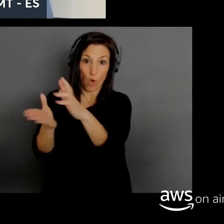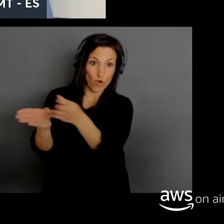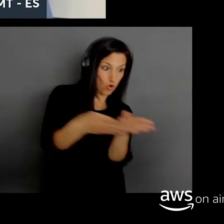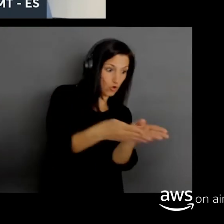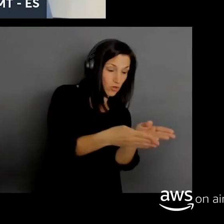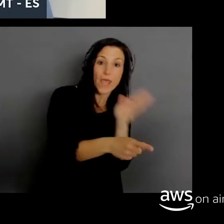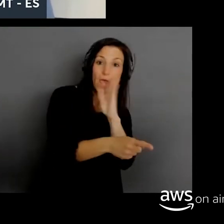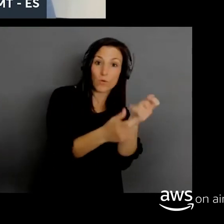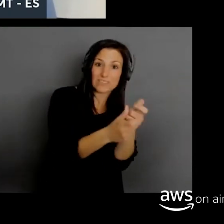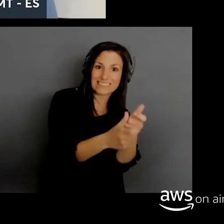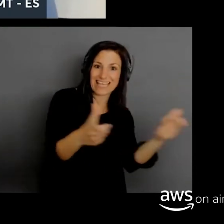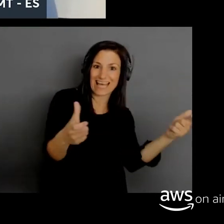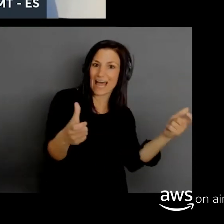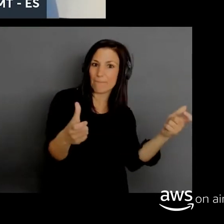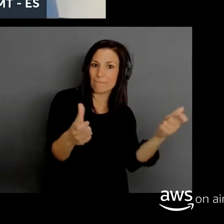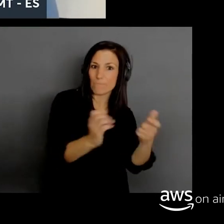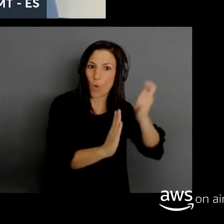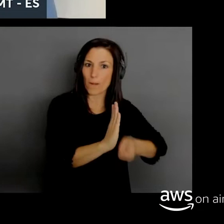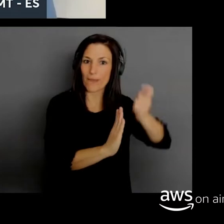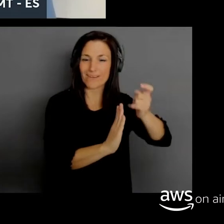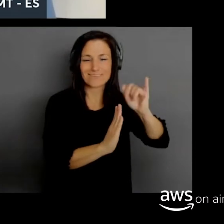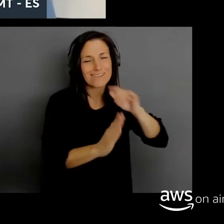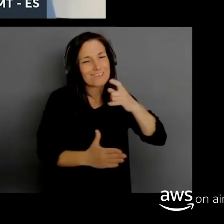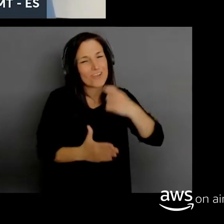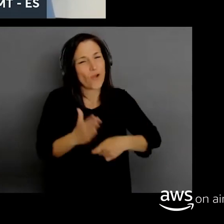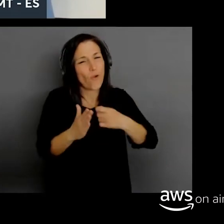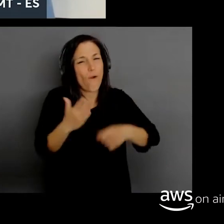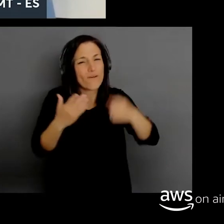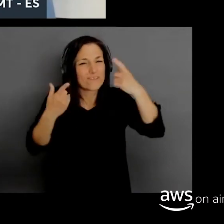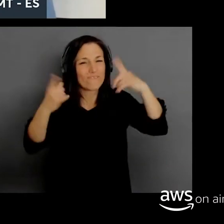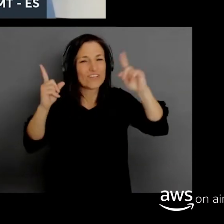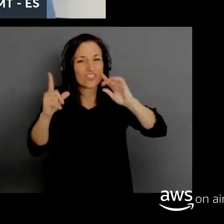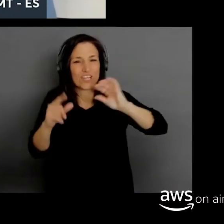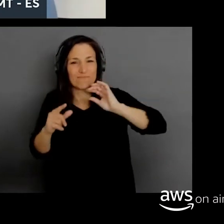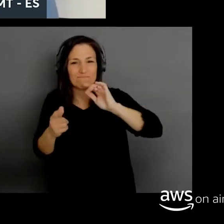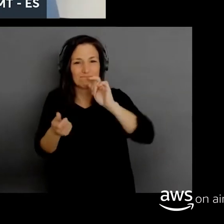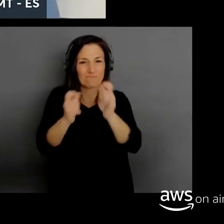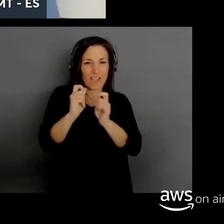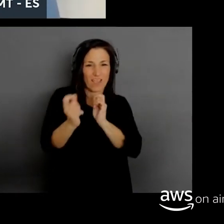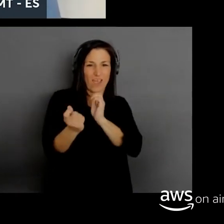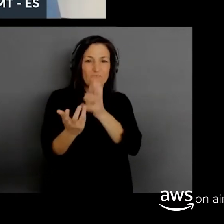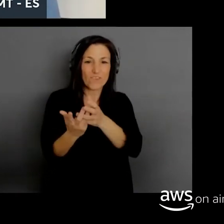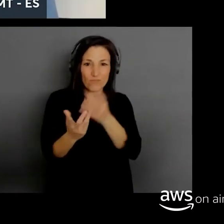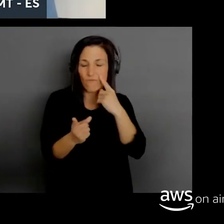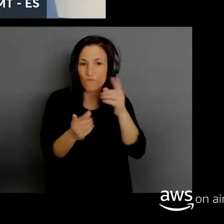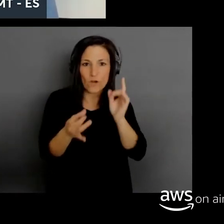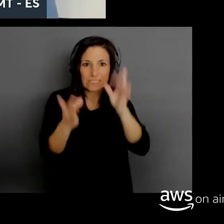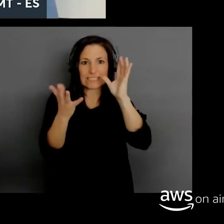So that's a more cost-efficient configuration for a disaster recovery. That's nice.